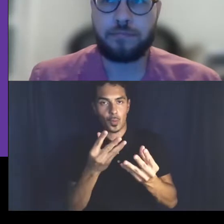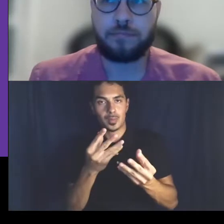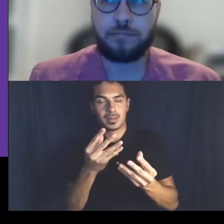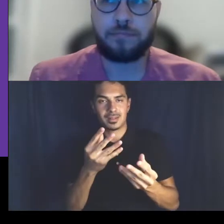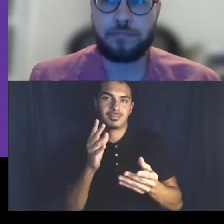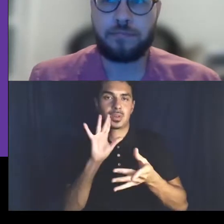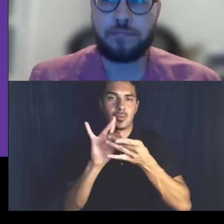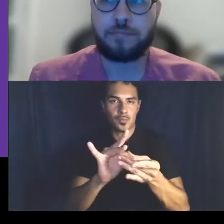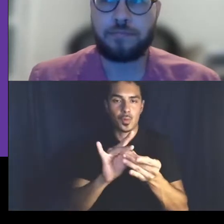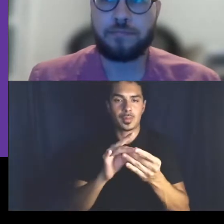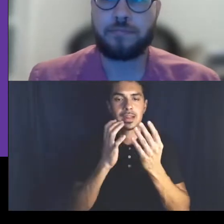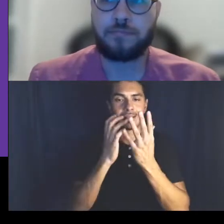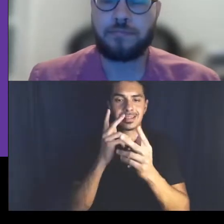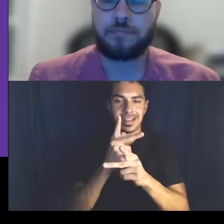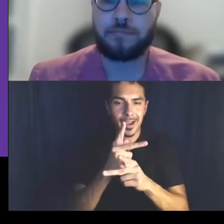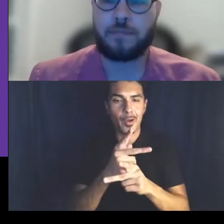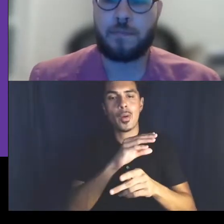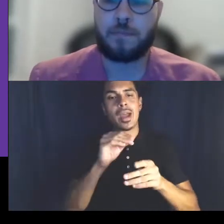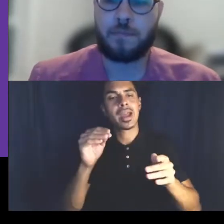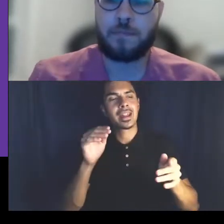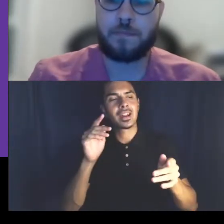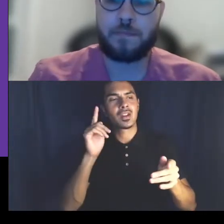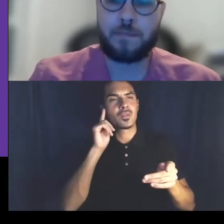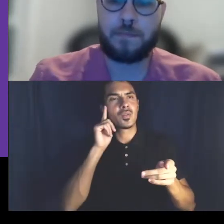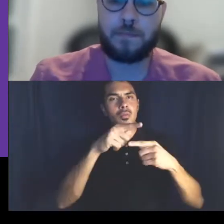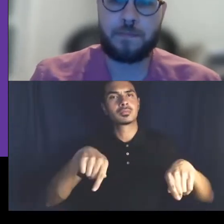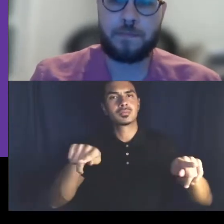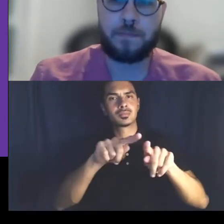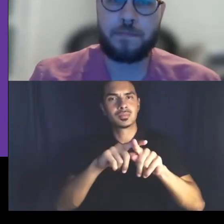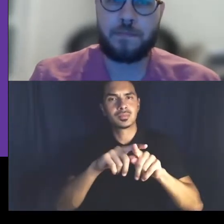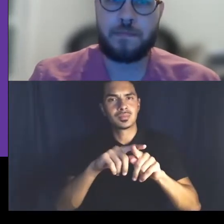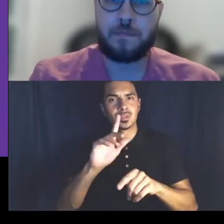talking about some fear and safety concerns that we have,